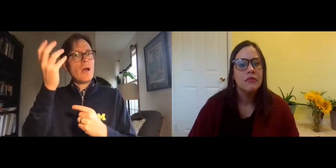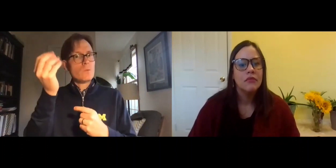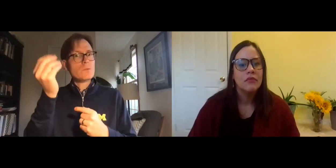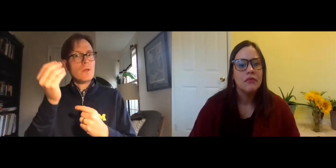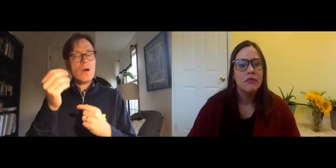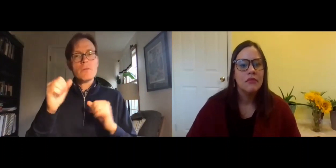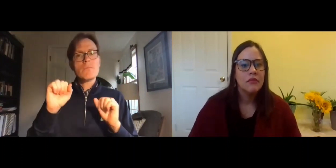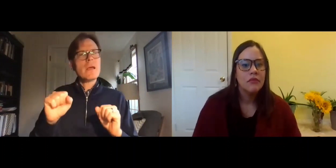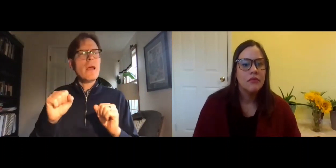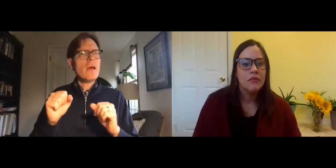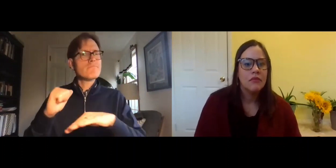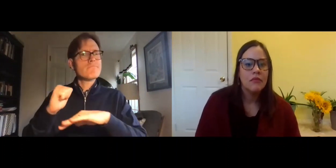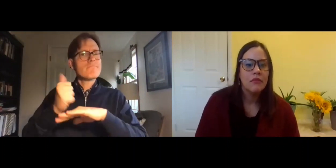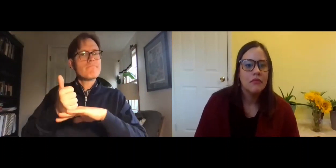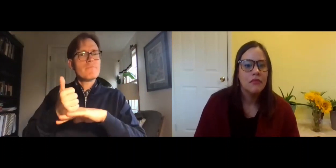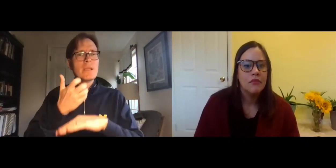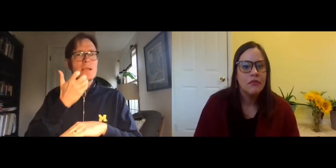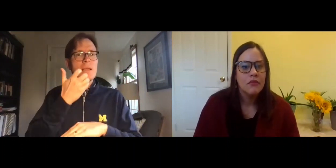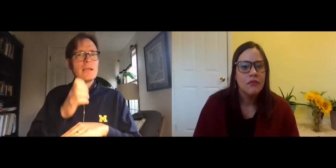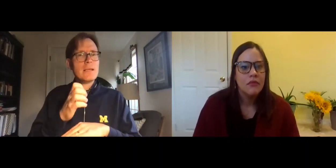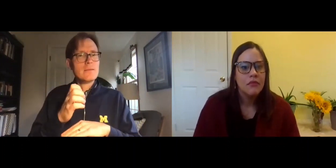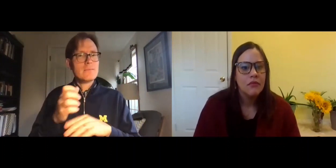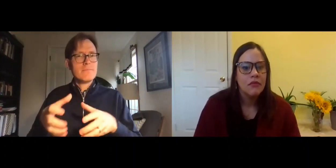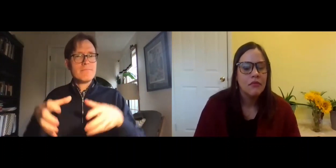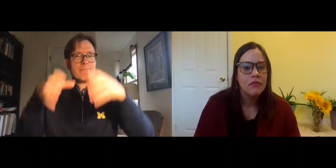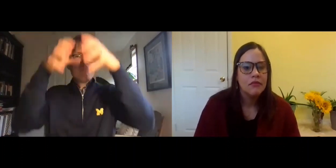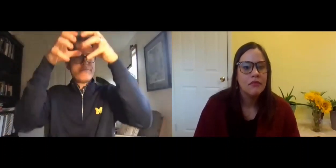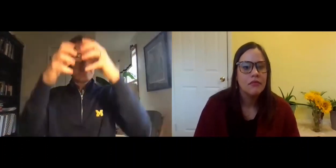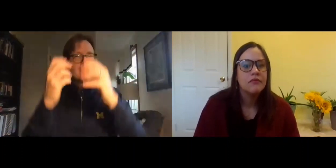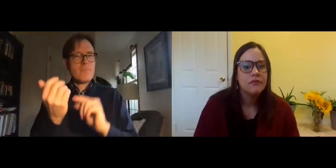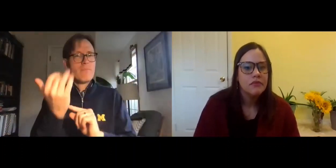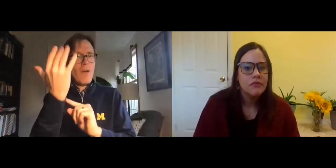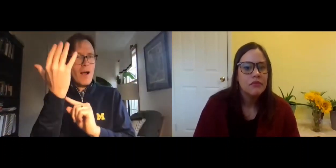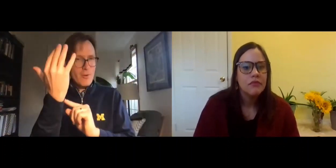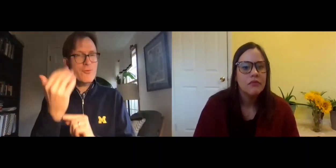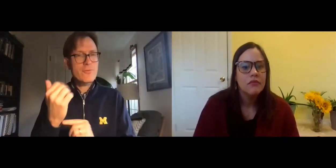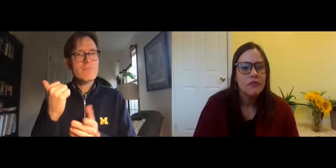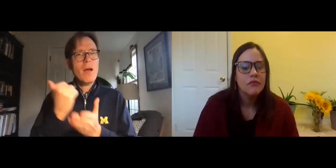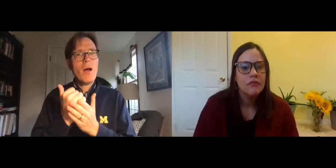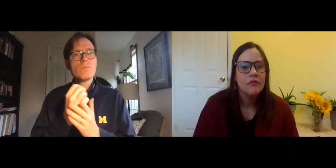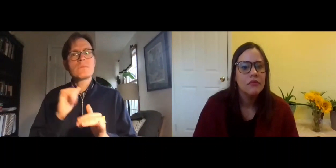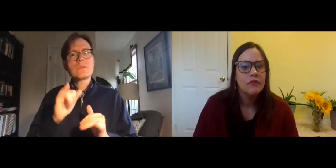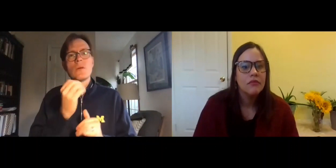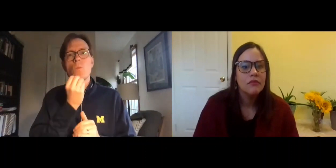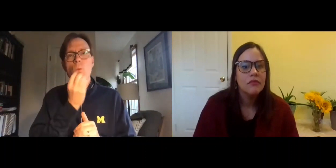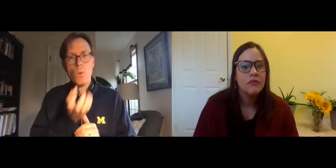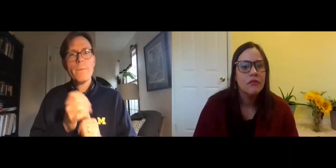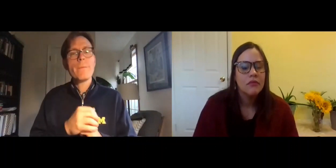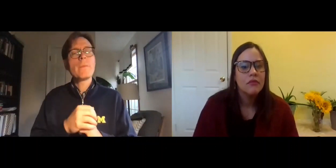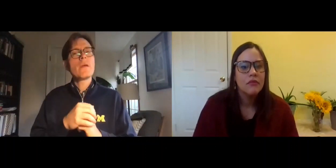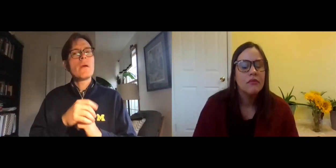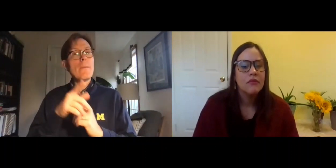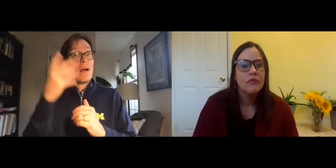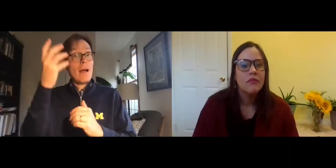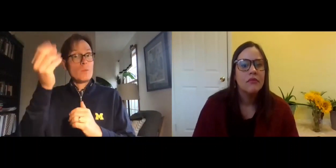Also consider when you're gathering to share a meal around the holidays, if you can be outside, maybe light a bonfire.